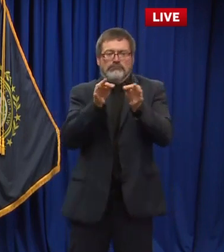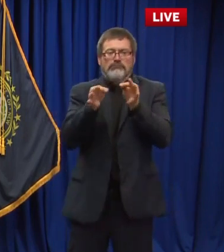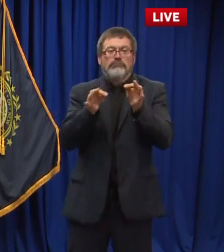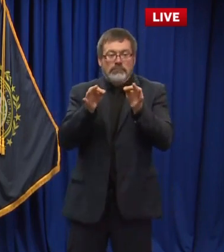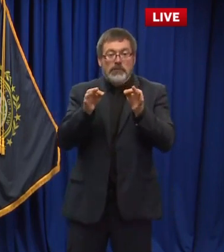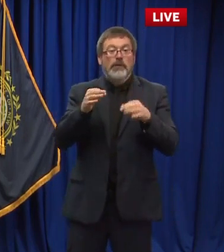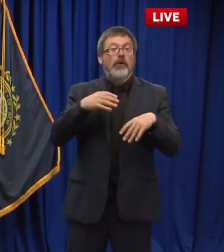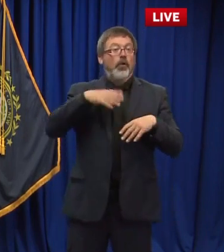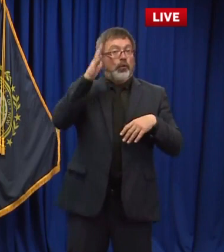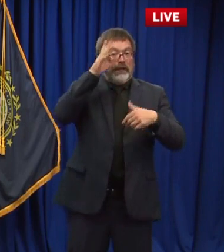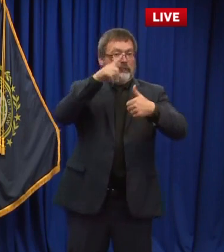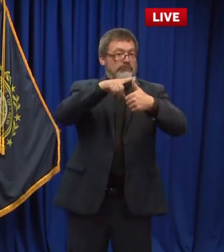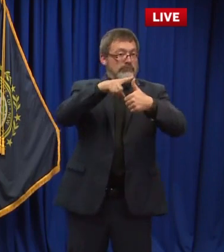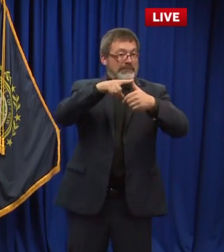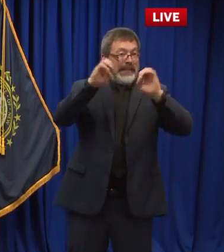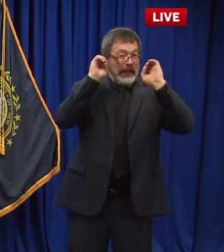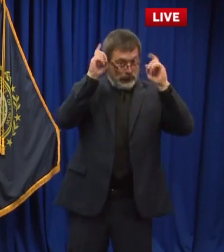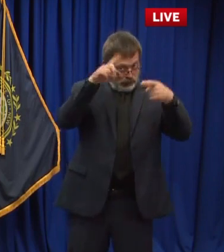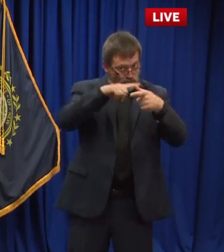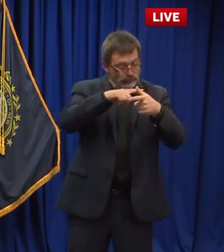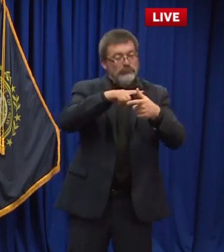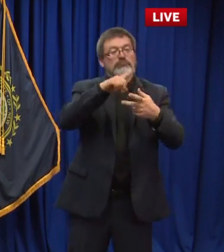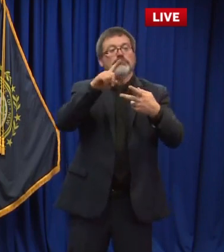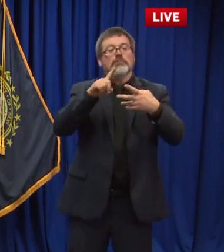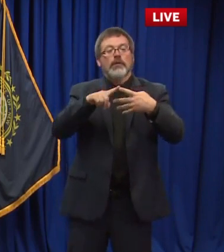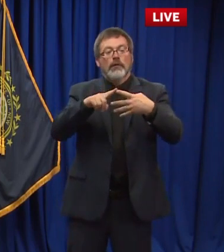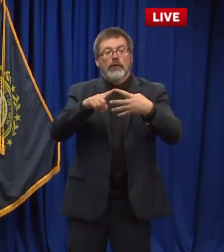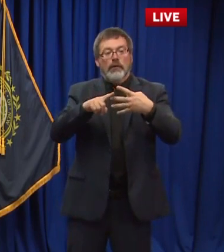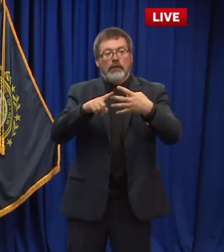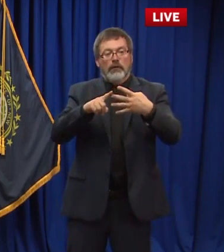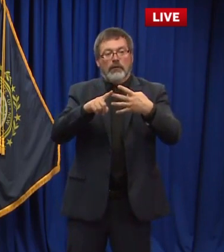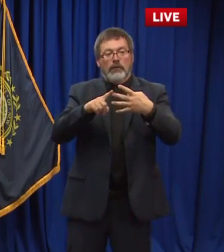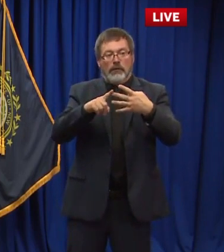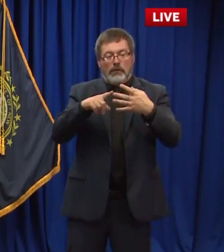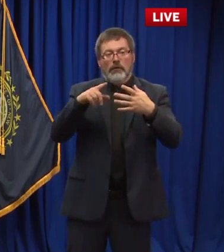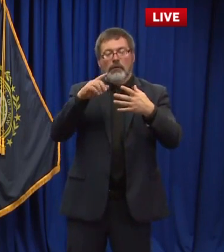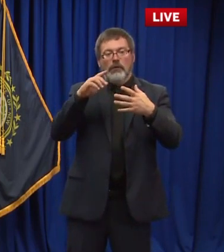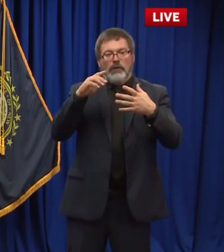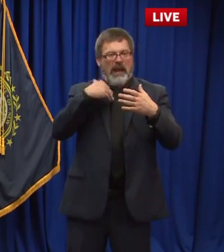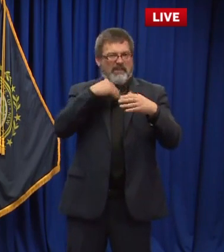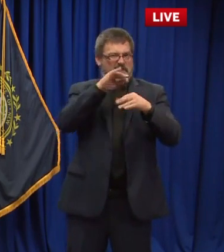A LOT OF FOLKS ARE TUNING IN AND WE WILL TALK ABOUT THE EDUCATION GUIDANCE WE ARE RELEASING TODAY.